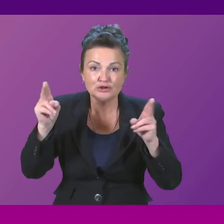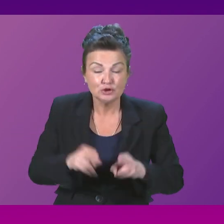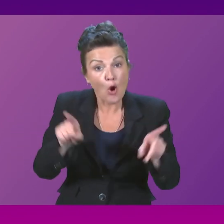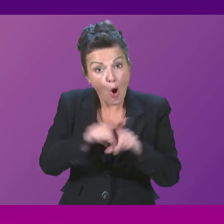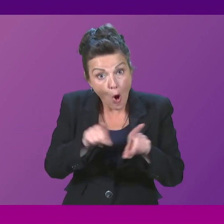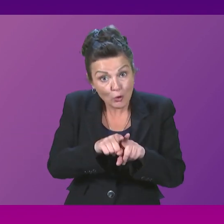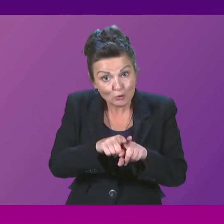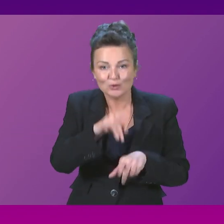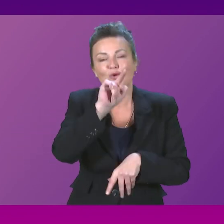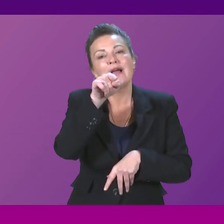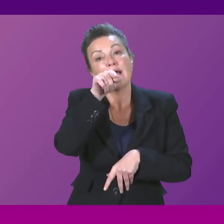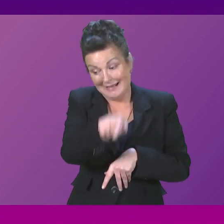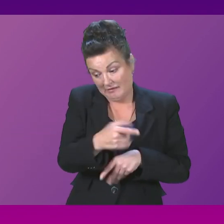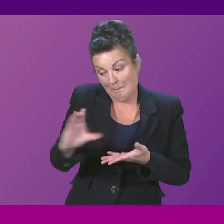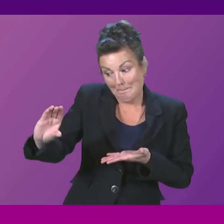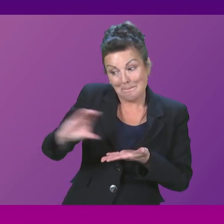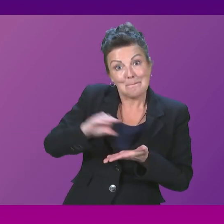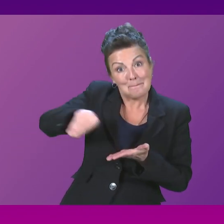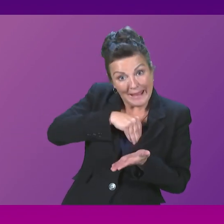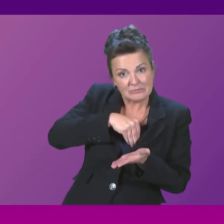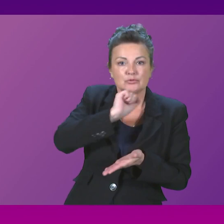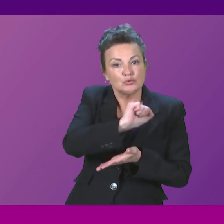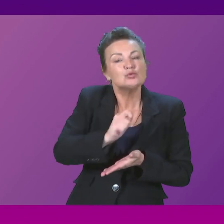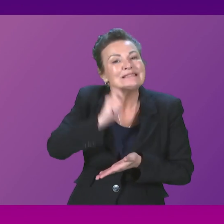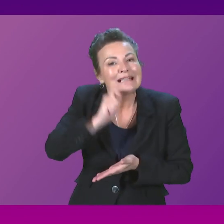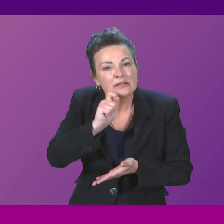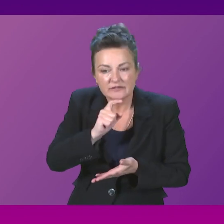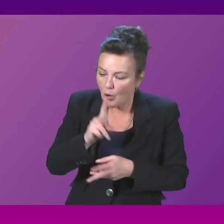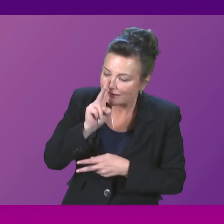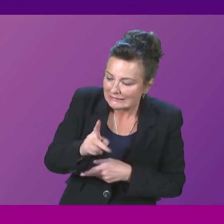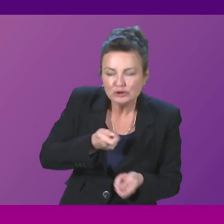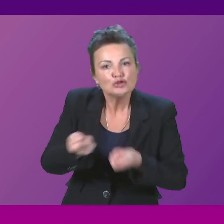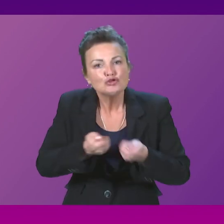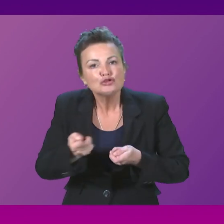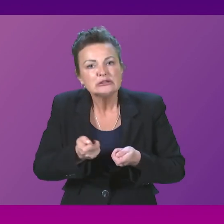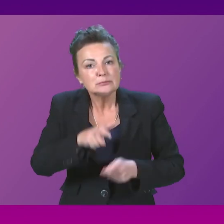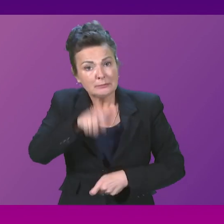that are linked to seeing and treating patients. We will continue to invest in NHS dentistry.